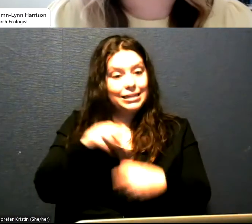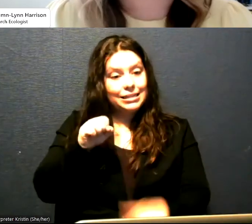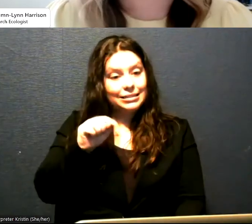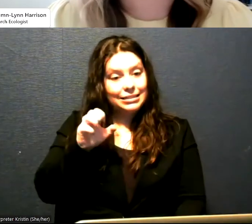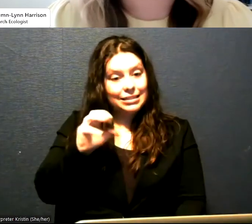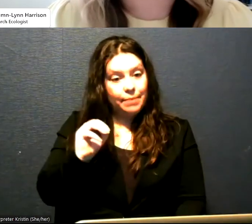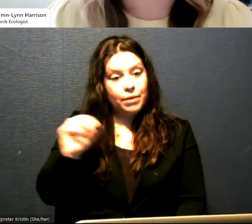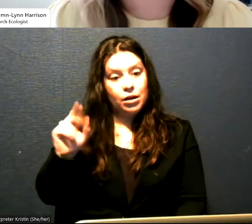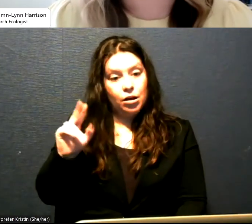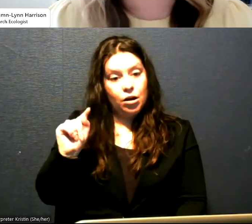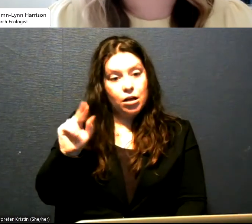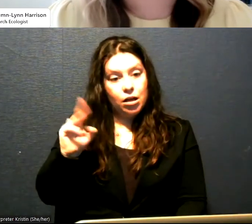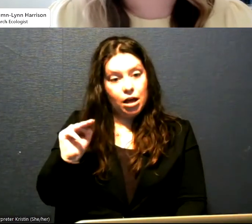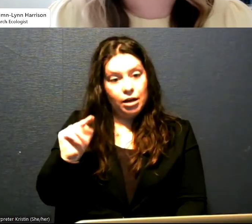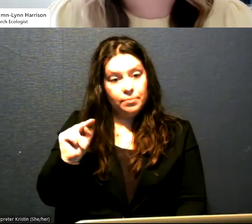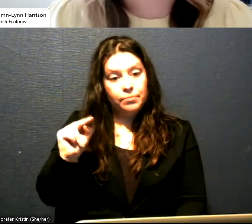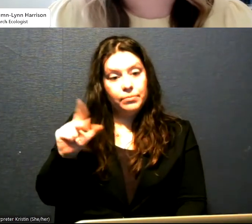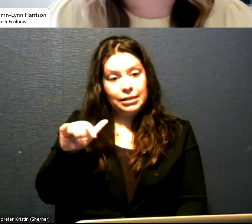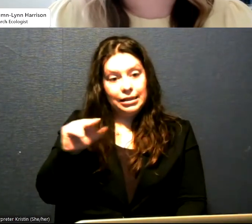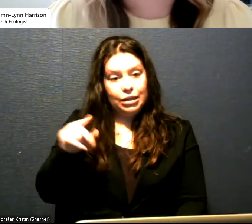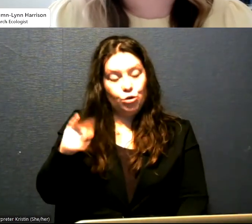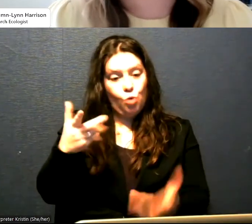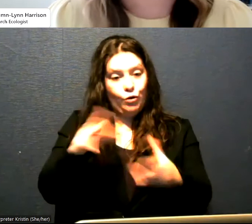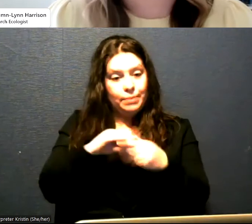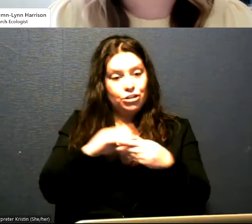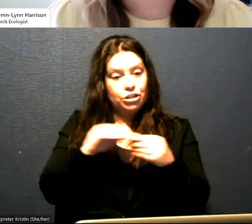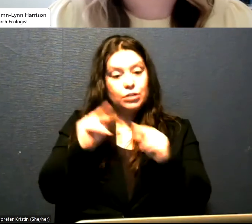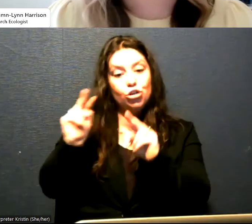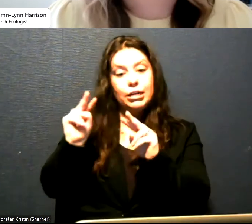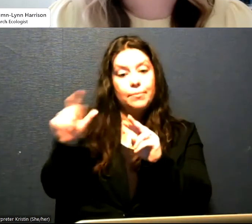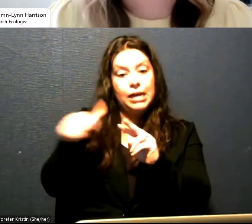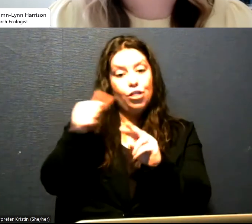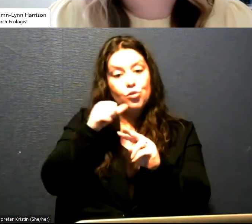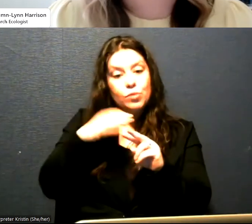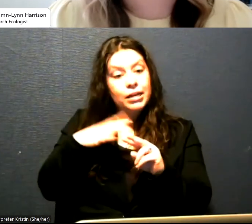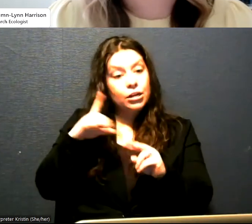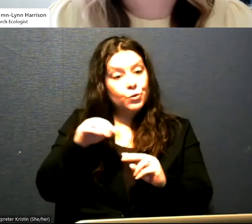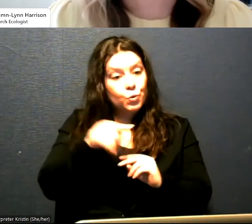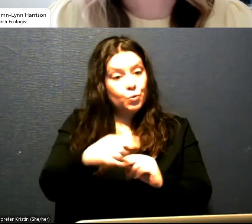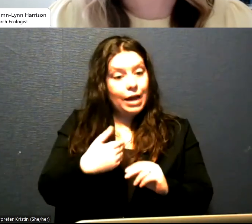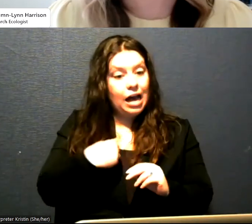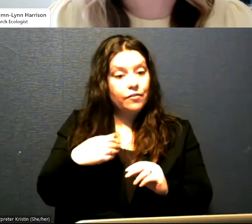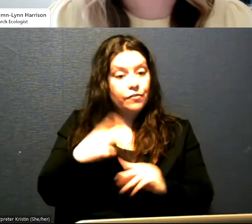a little bit about looking up to other women. Do you have people who served as mentors or role models